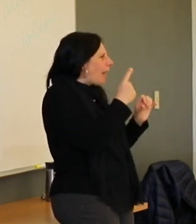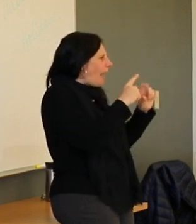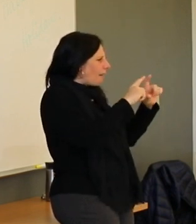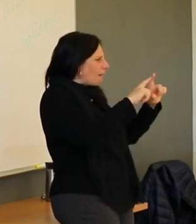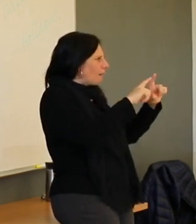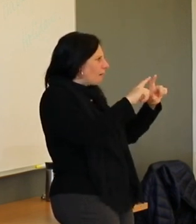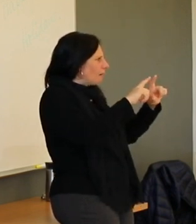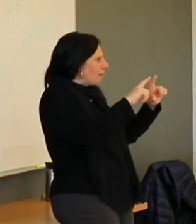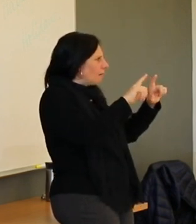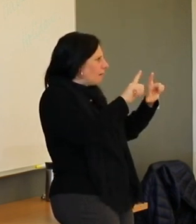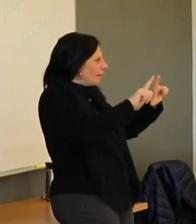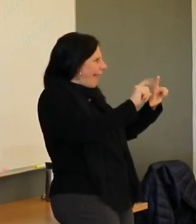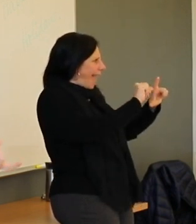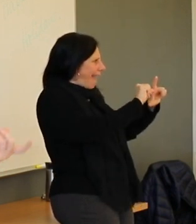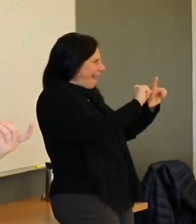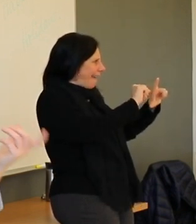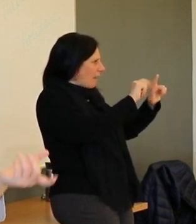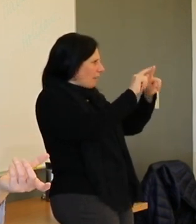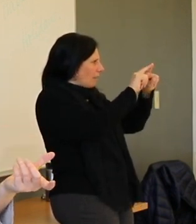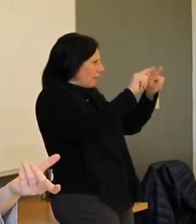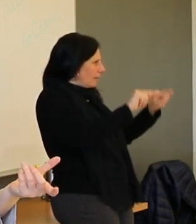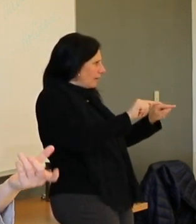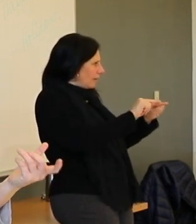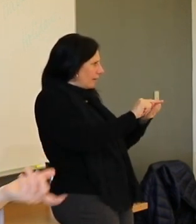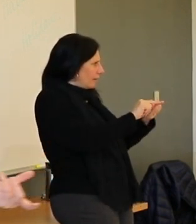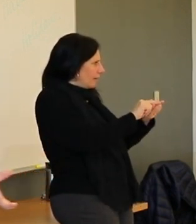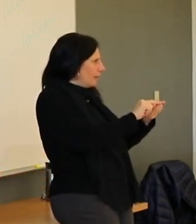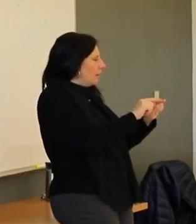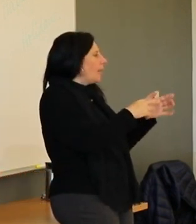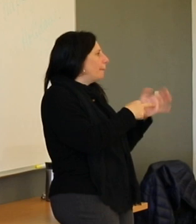and that'll indicate that that's a course where you are assessing the outcome.